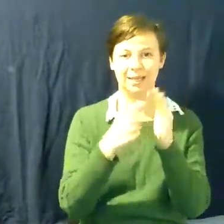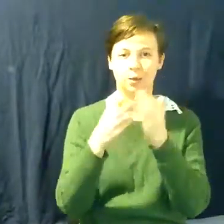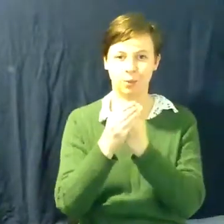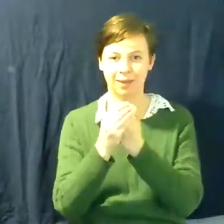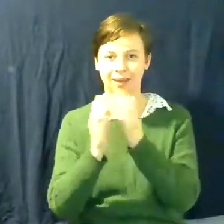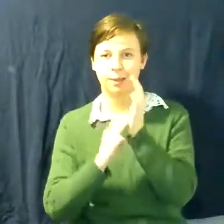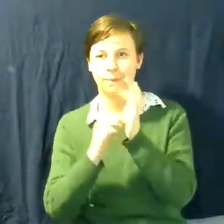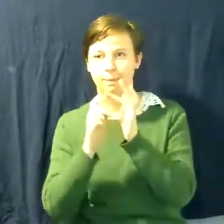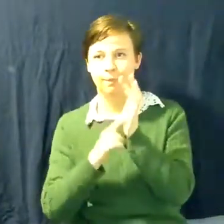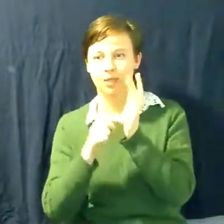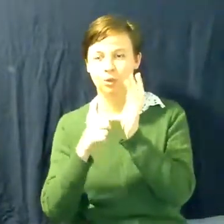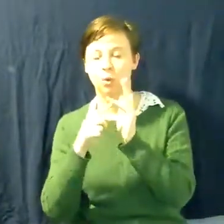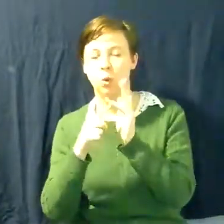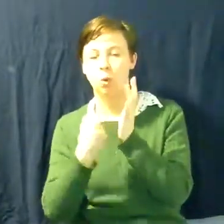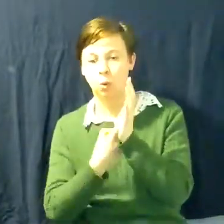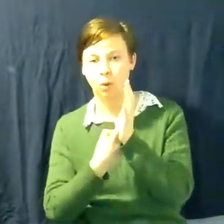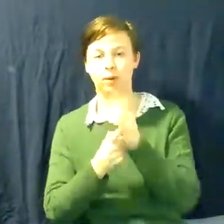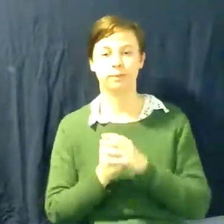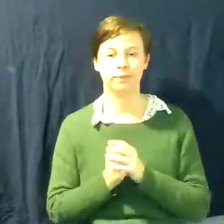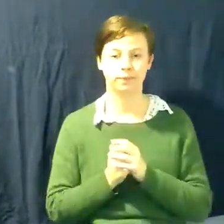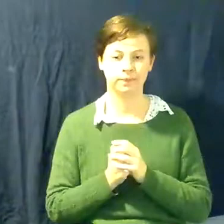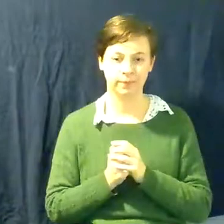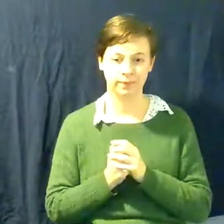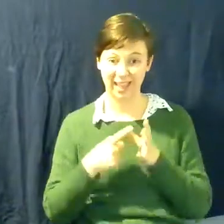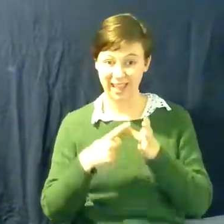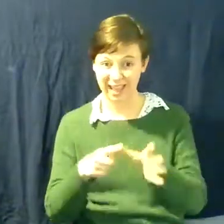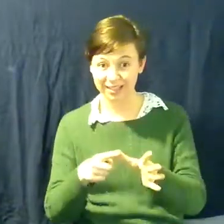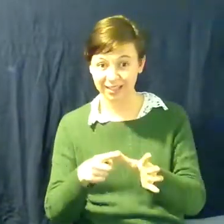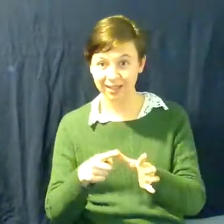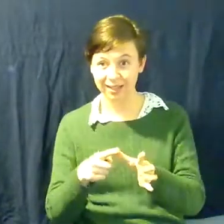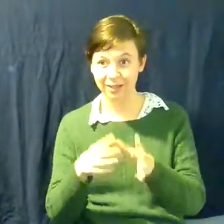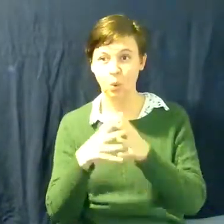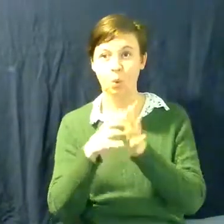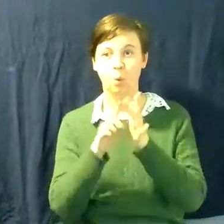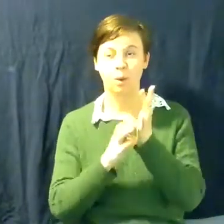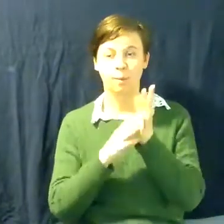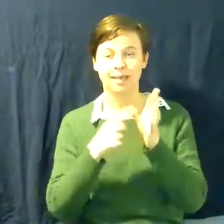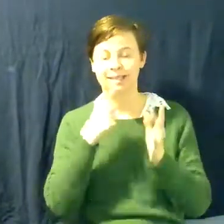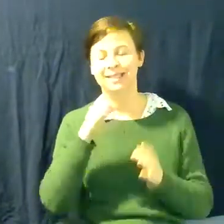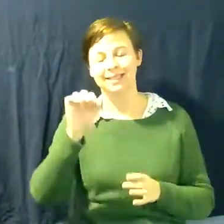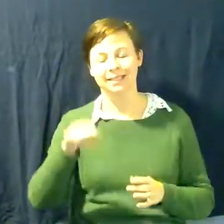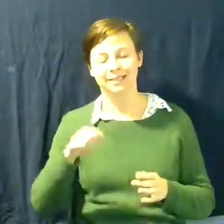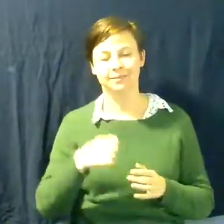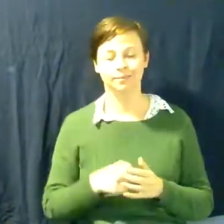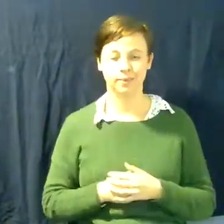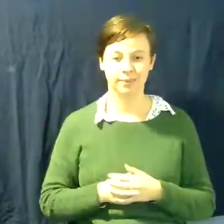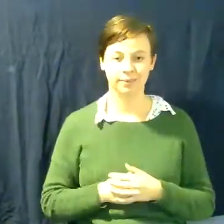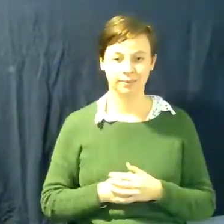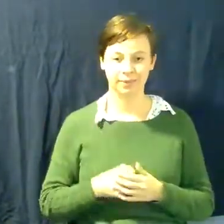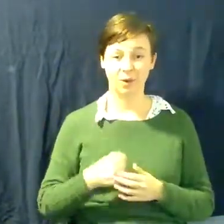ing, matching mentees with mentors. Does that answer your question?